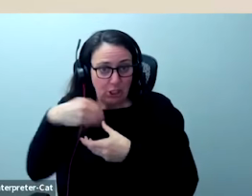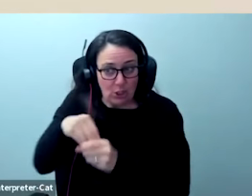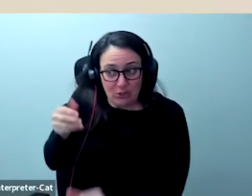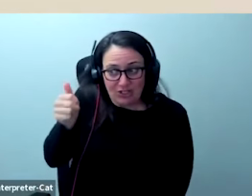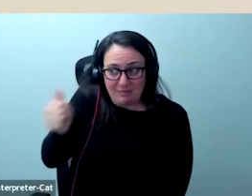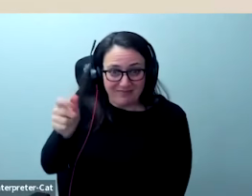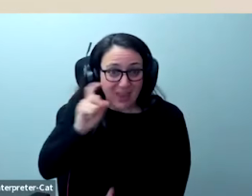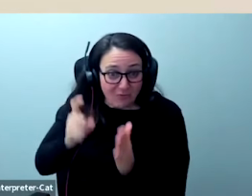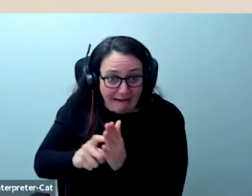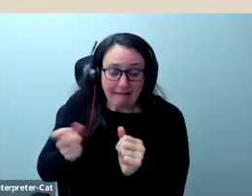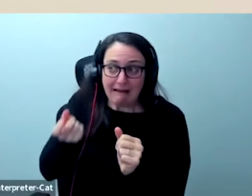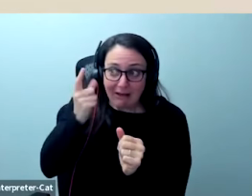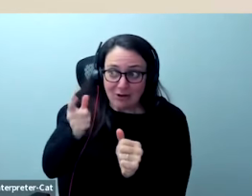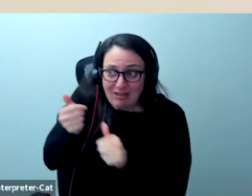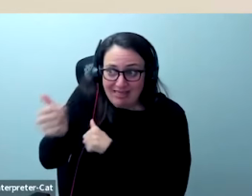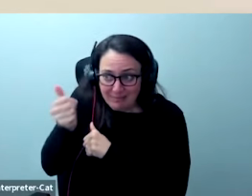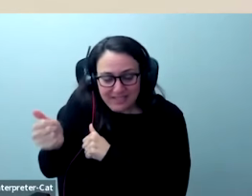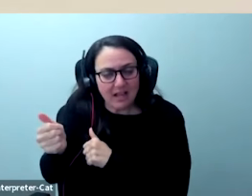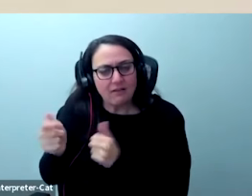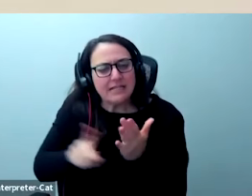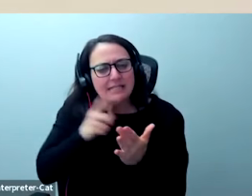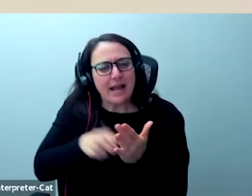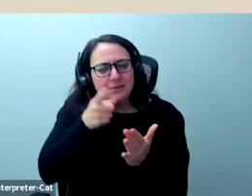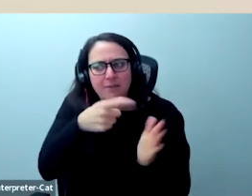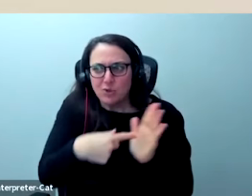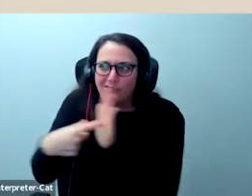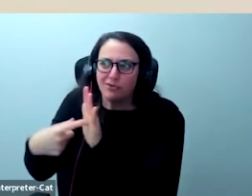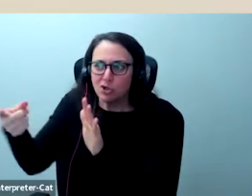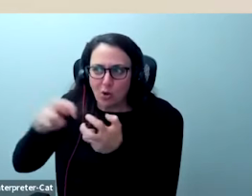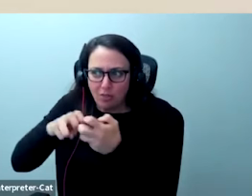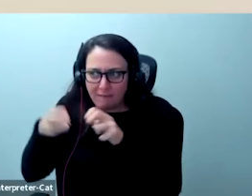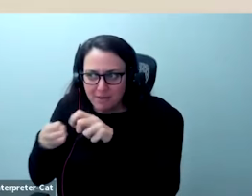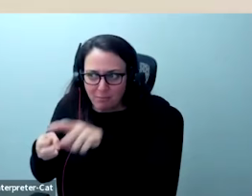And sometimes you just need to bring them the problems so that they can really have that aha moment.